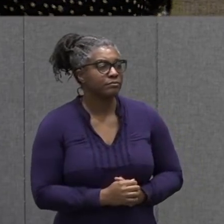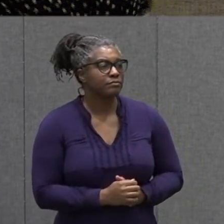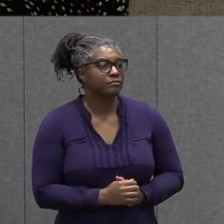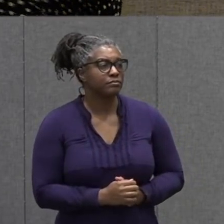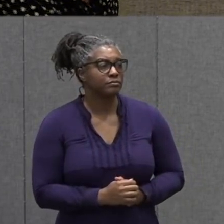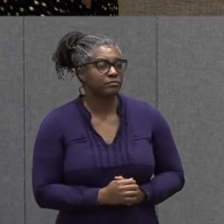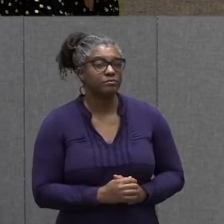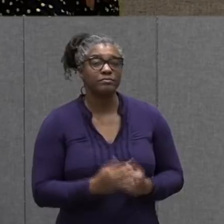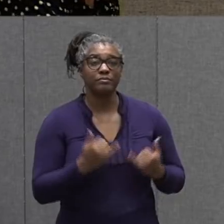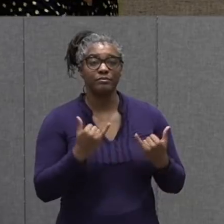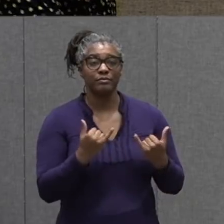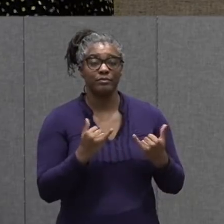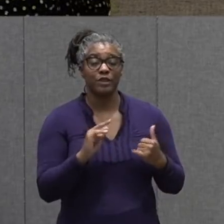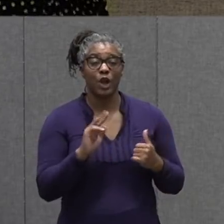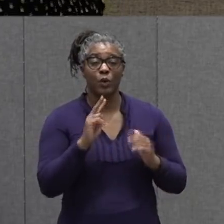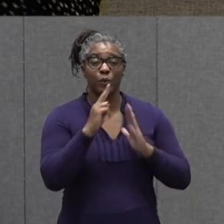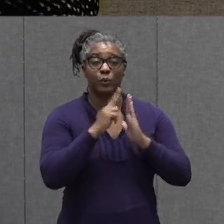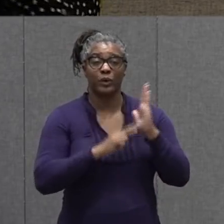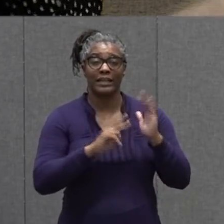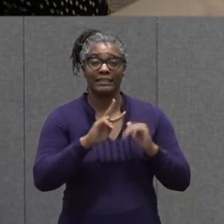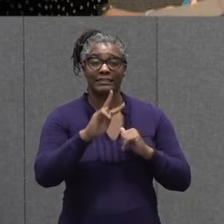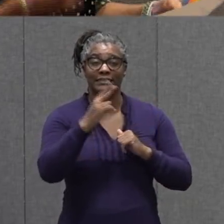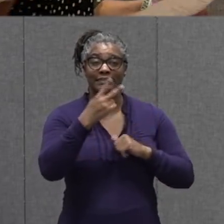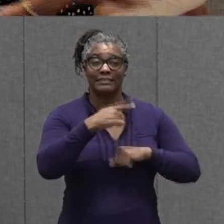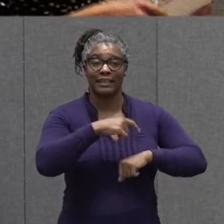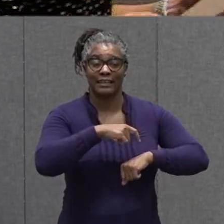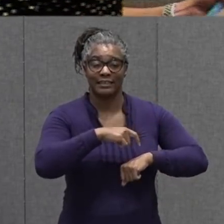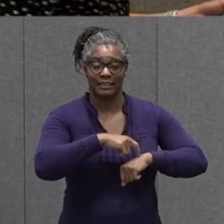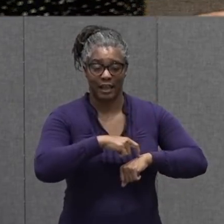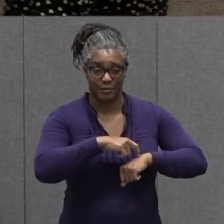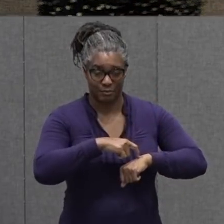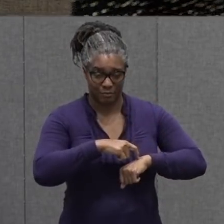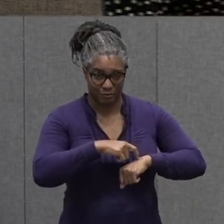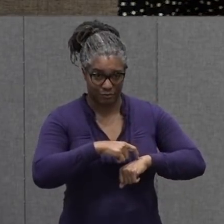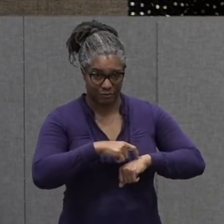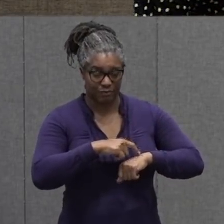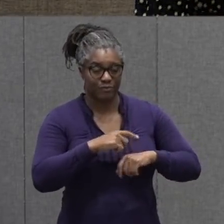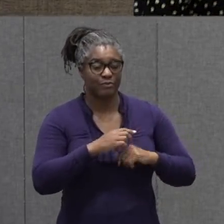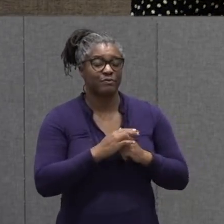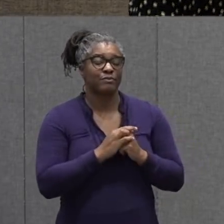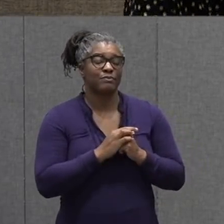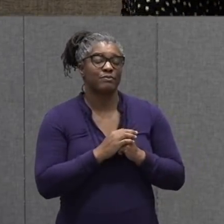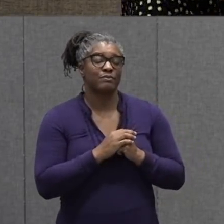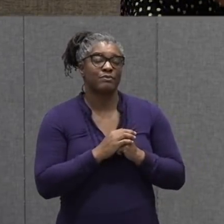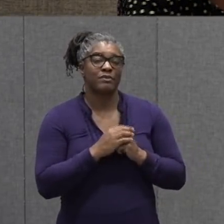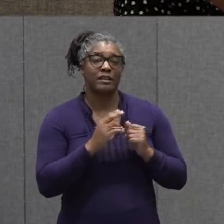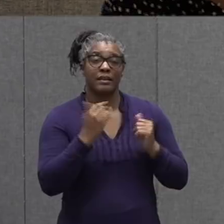and see what we want to highlight. So when I do this, I'm going to use